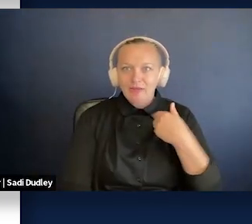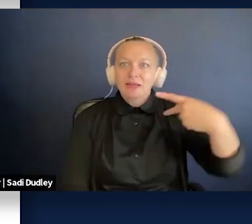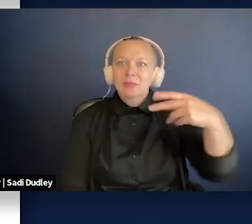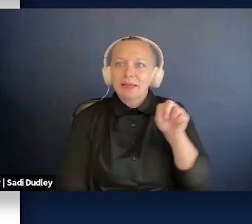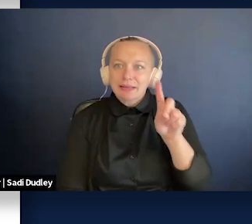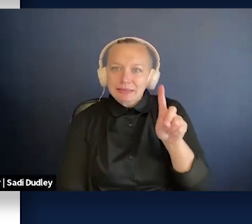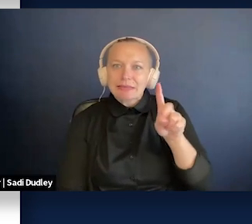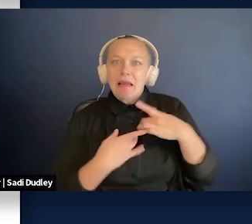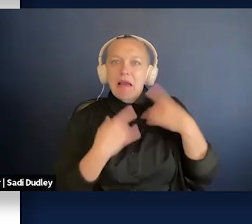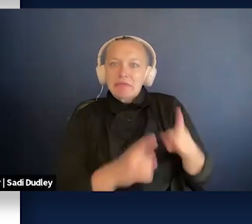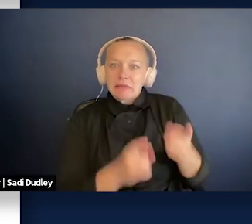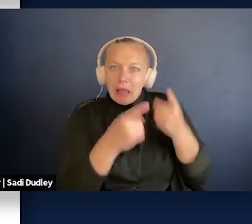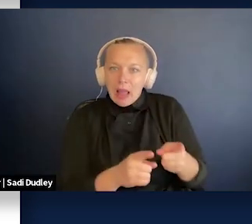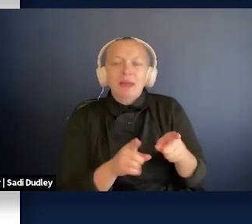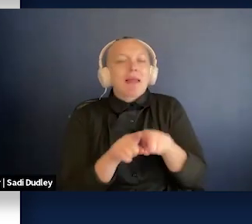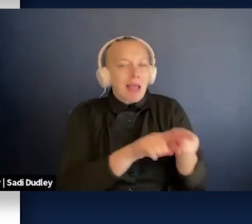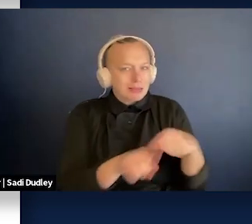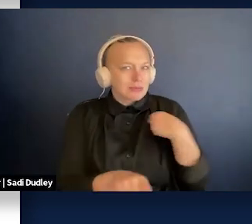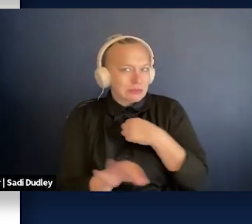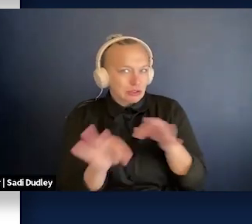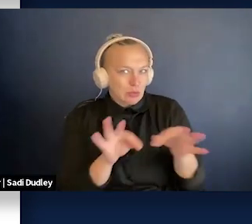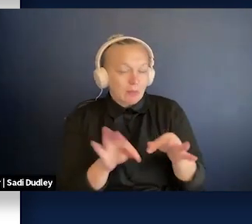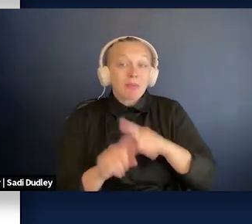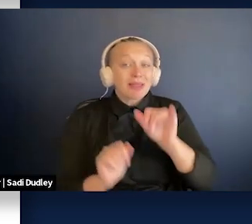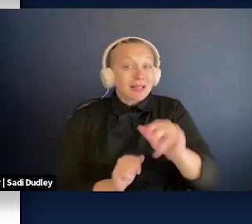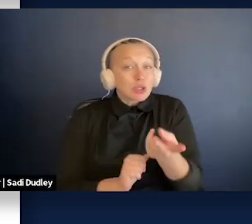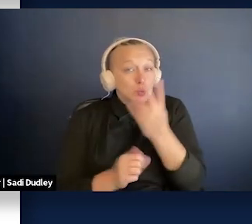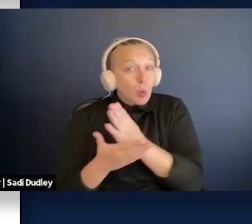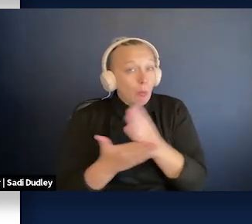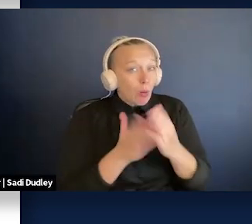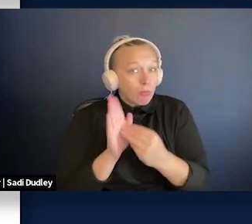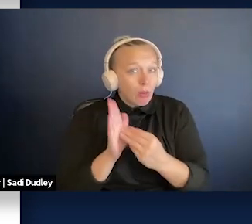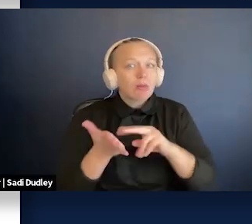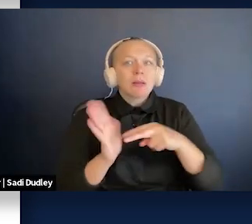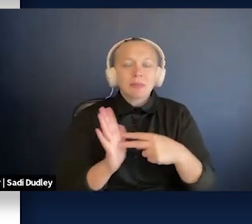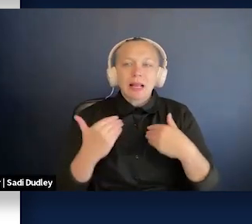Now, this is a two-part model that is useful for dealing with count data that has excess zeros.